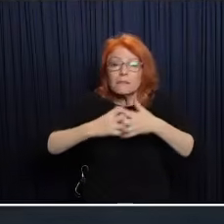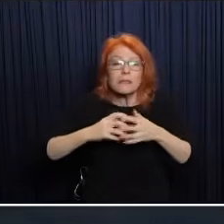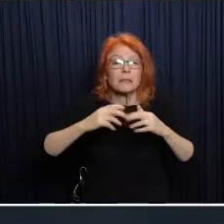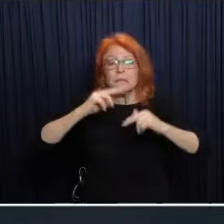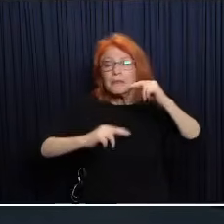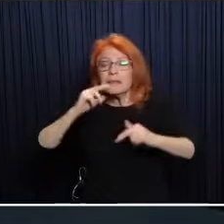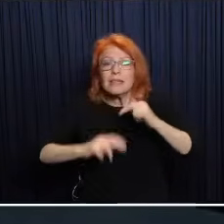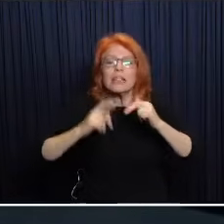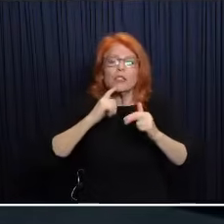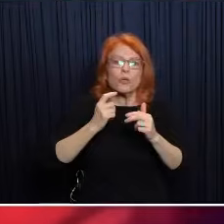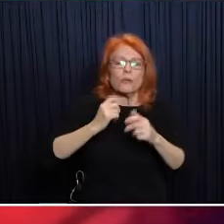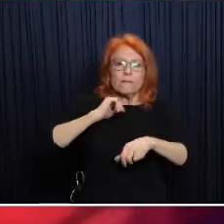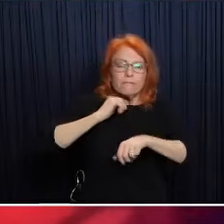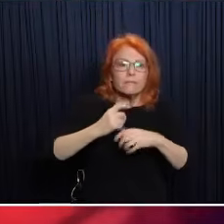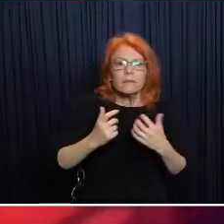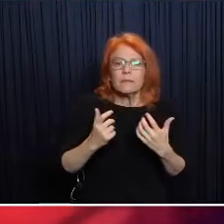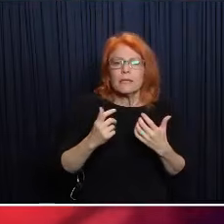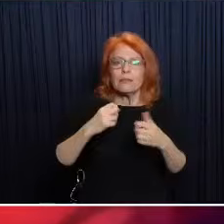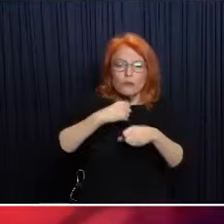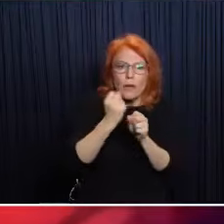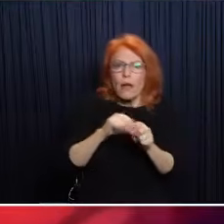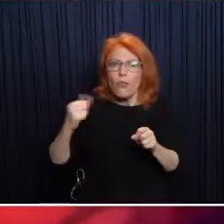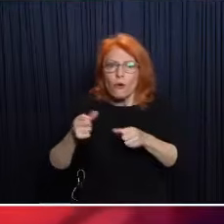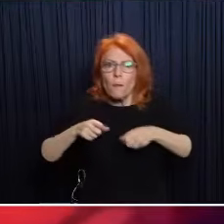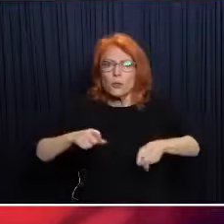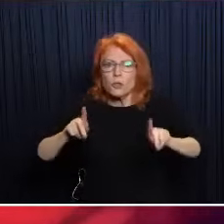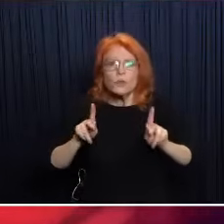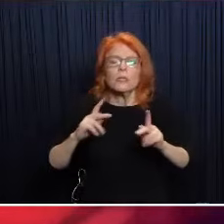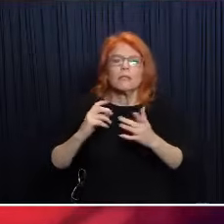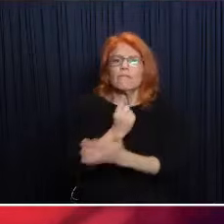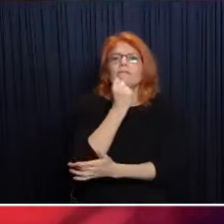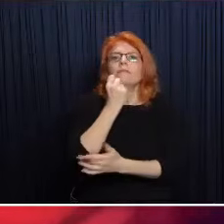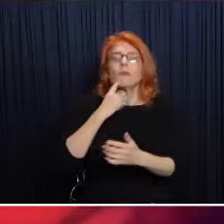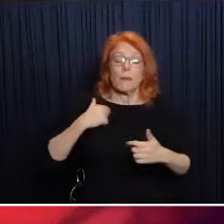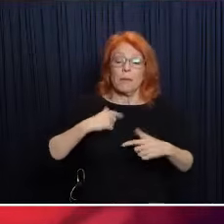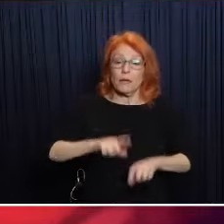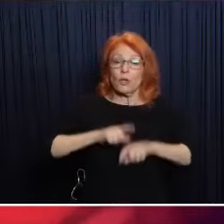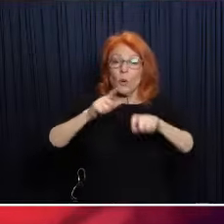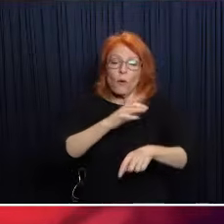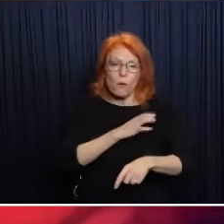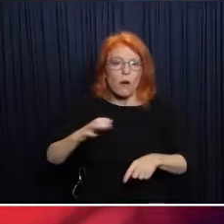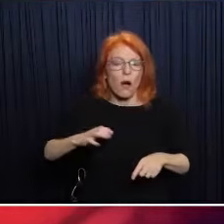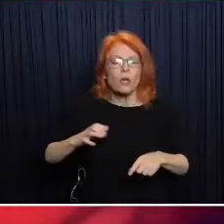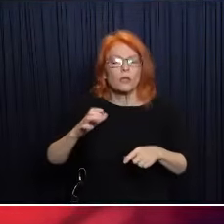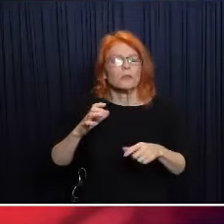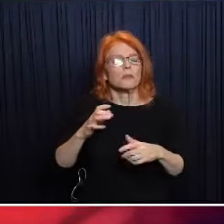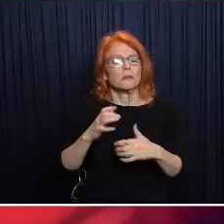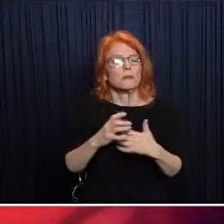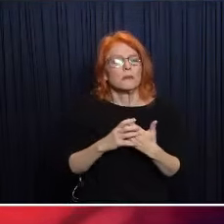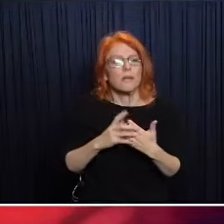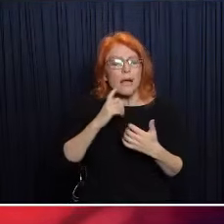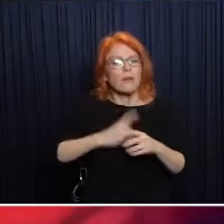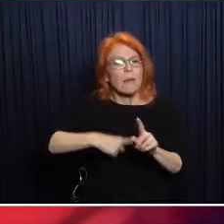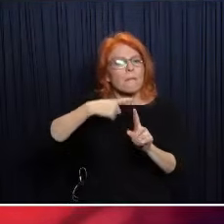BOTH OF THESE GENTLEMEN SAID. WE NEED DESAL ANIZATION PLANTS